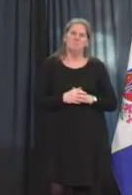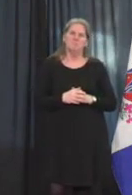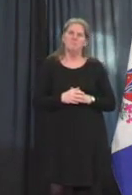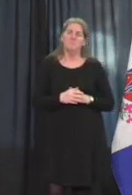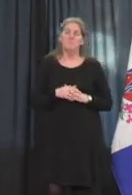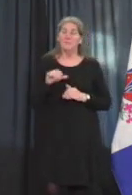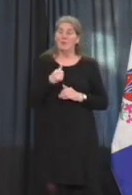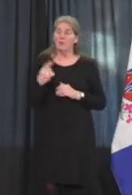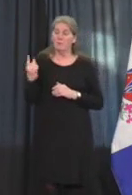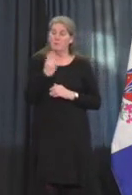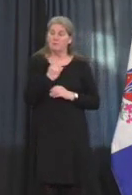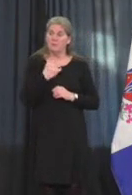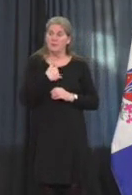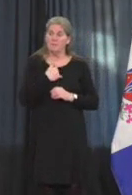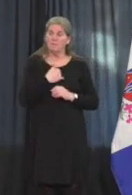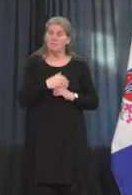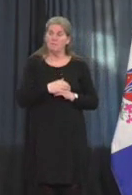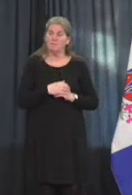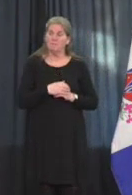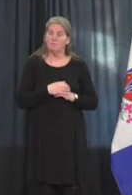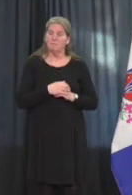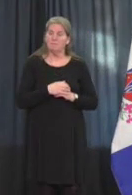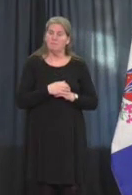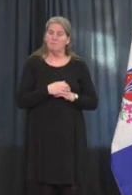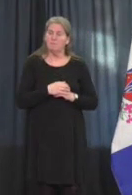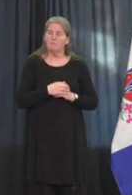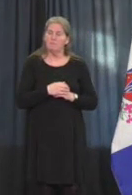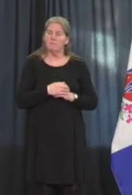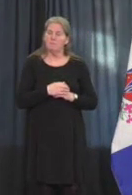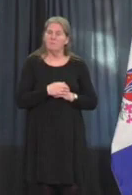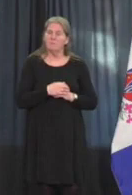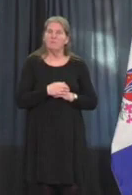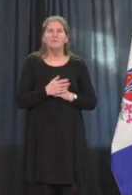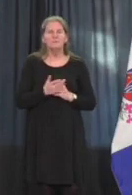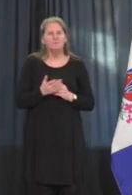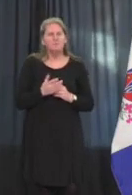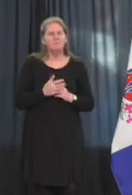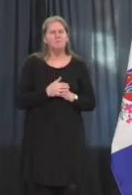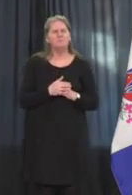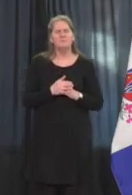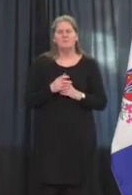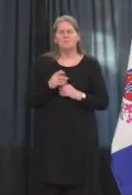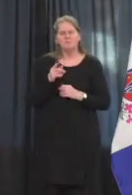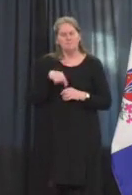THAT? WELL, PEOPLE HAVE BEEN